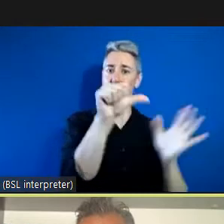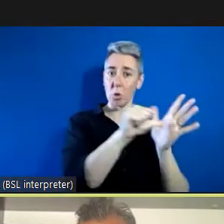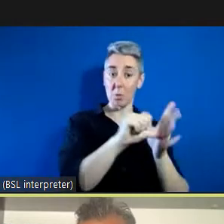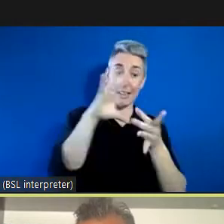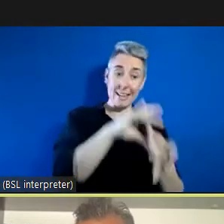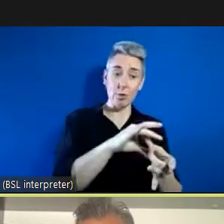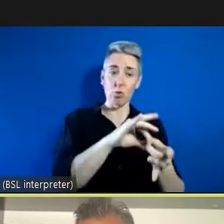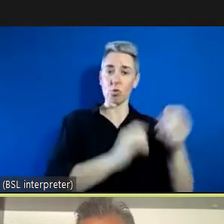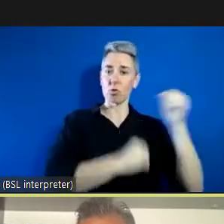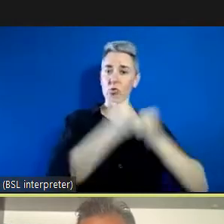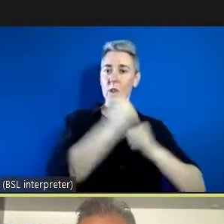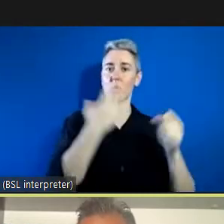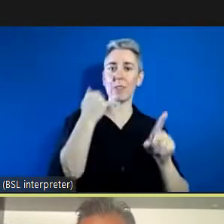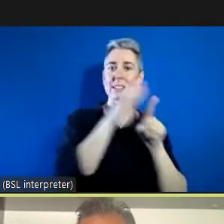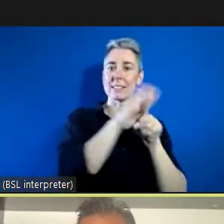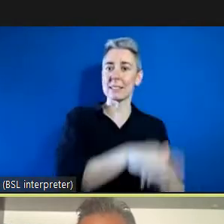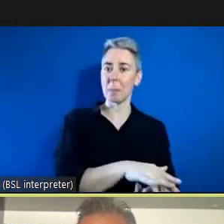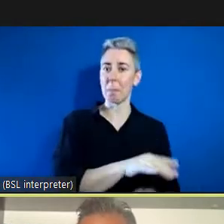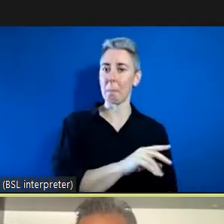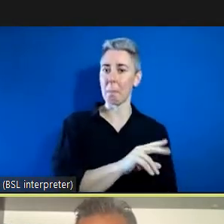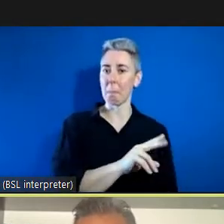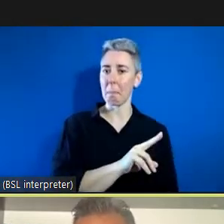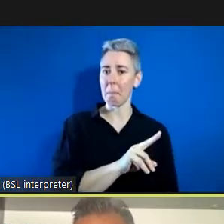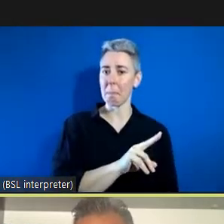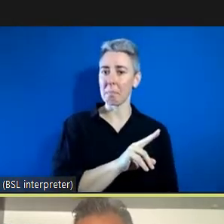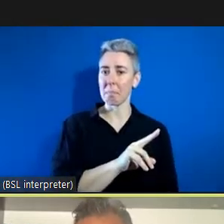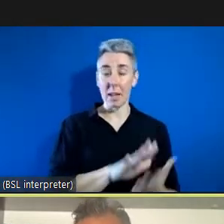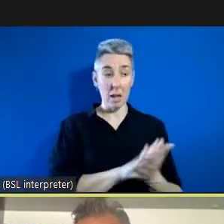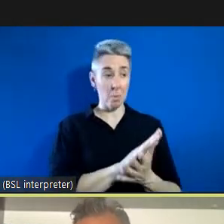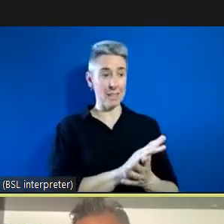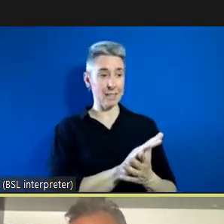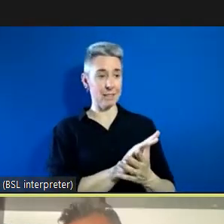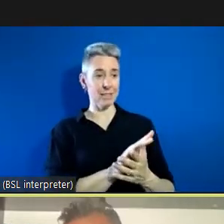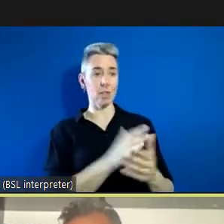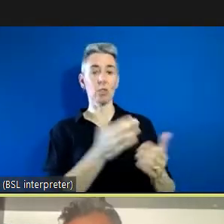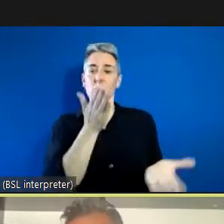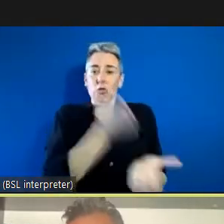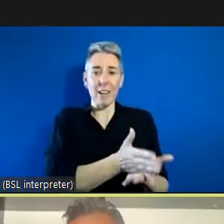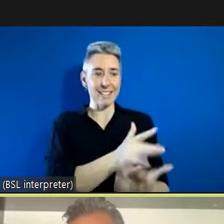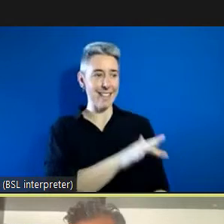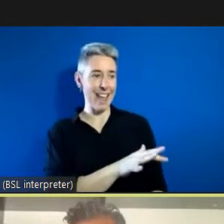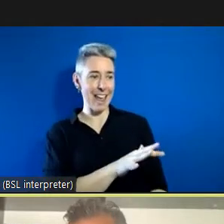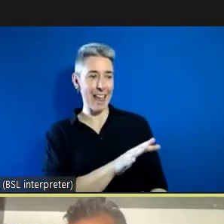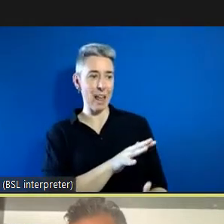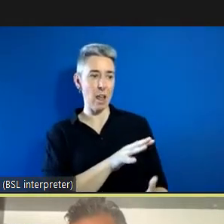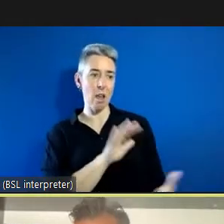What does that mean? It means that that sense of trust when you see kinship, can can be they're